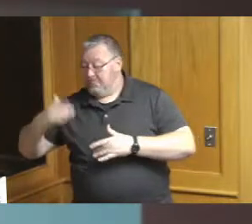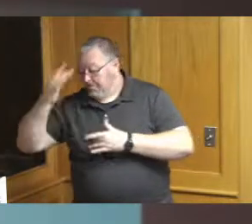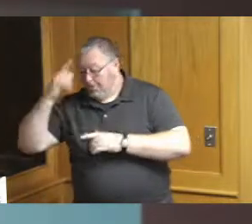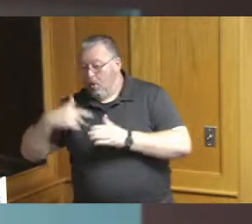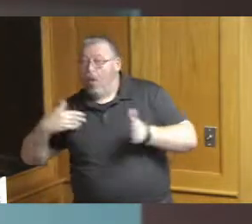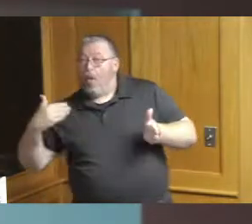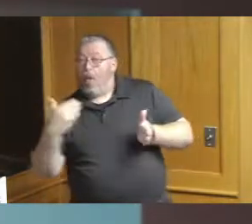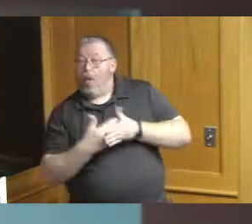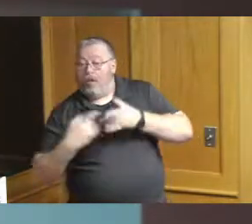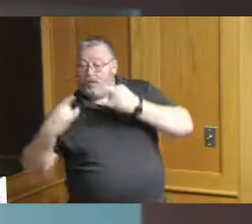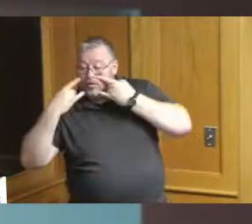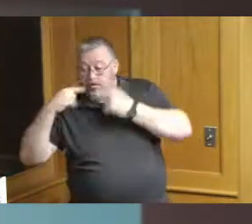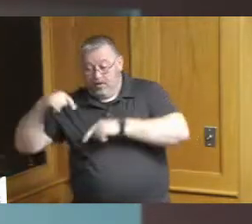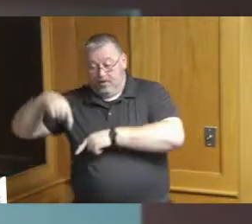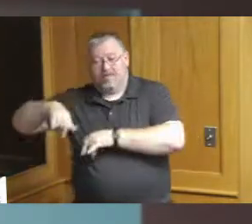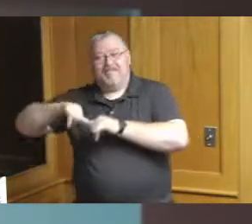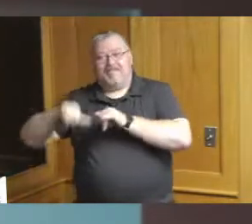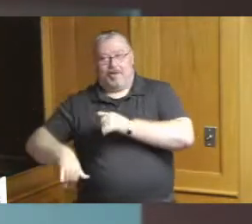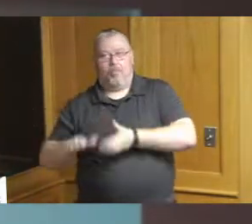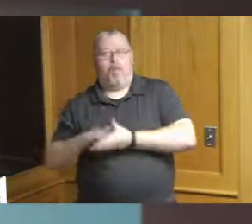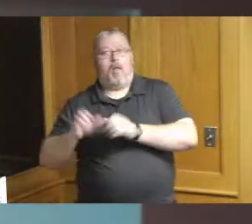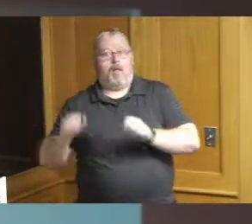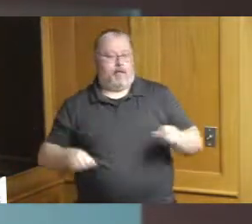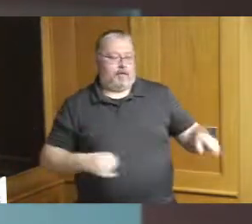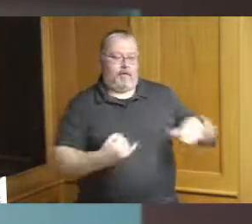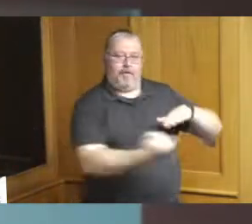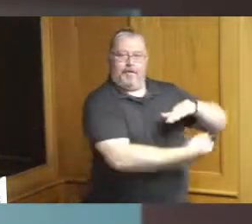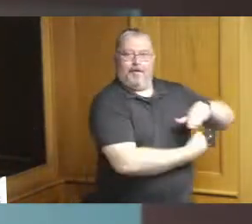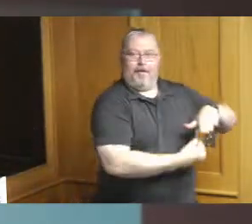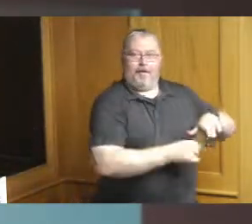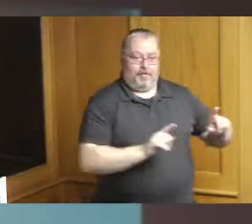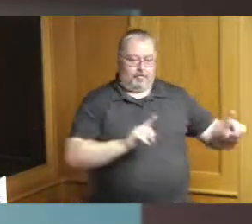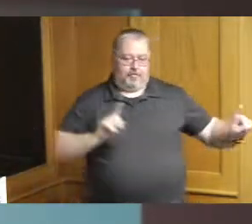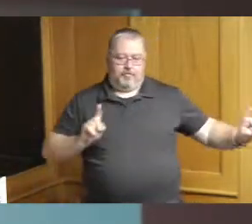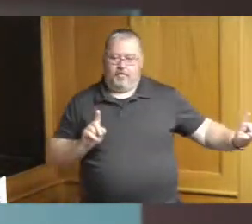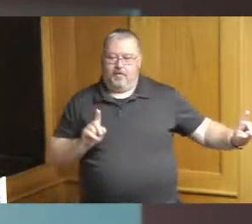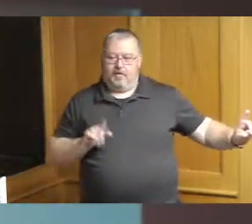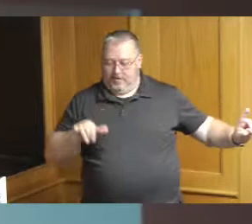could stay in school and that was a great tool for keeping our kids in our classroom this past year